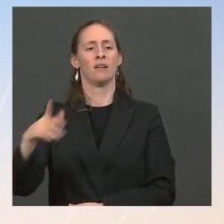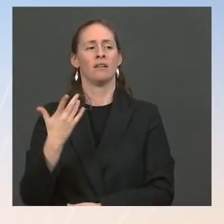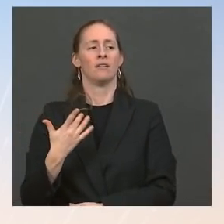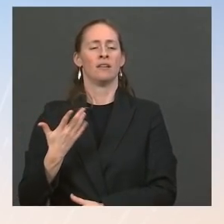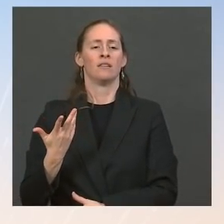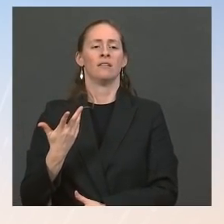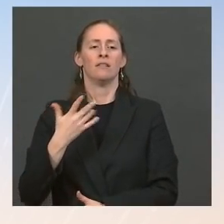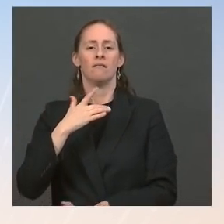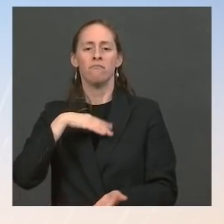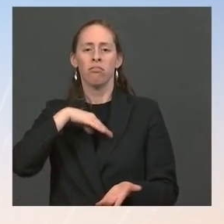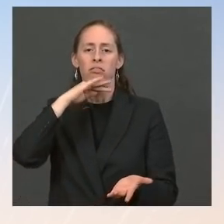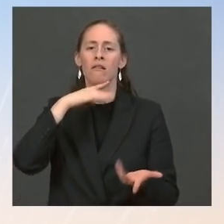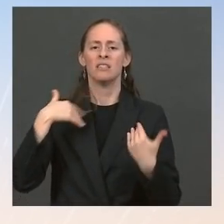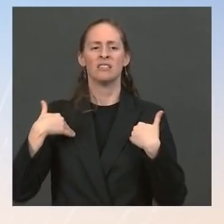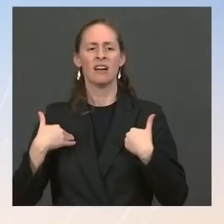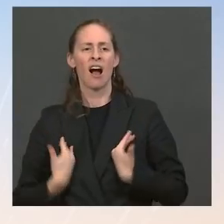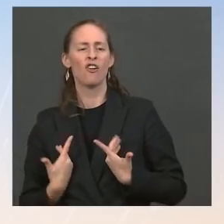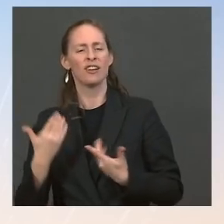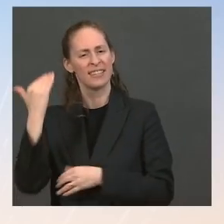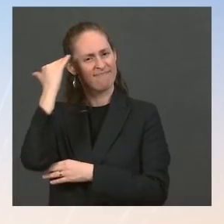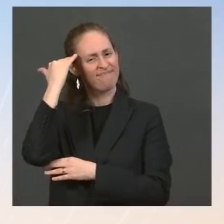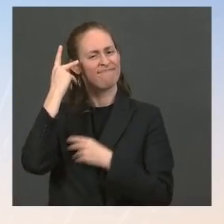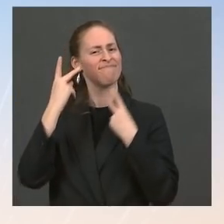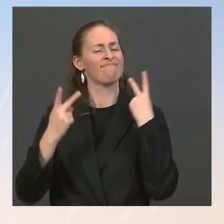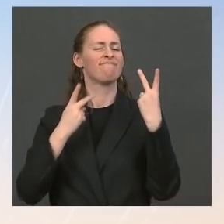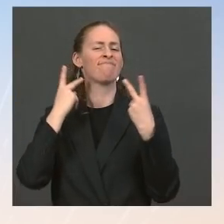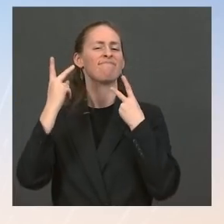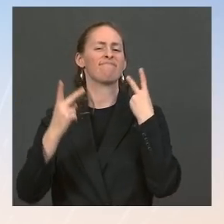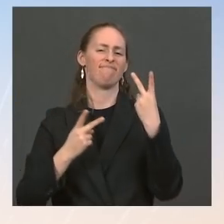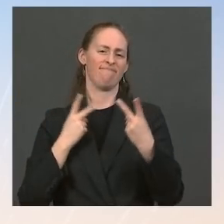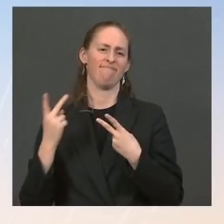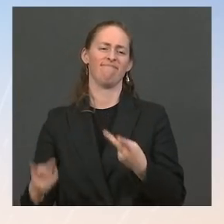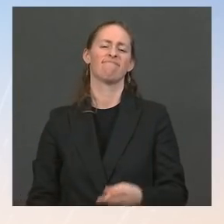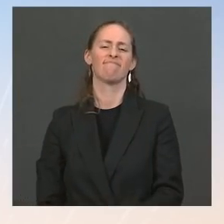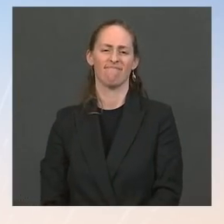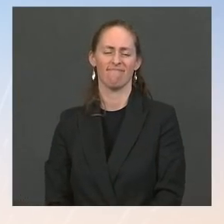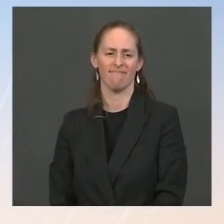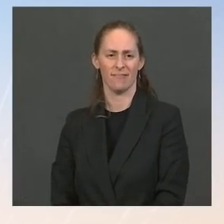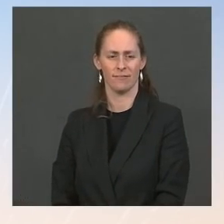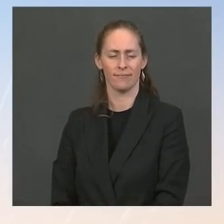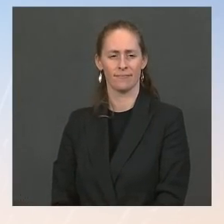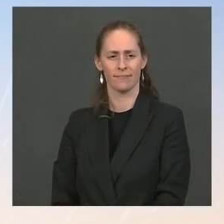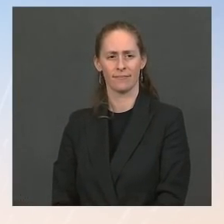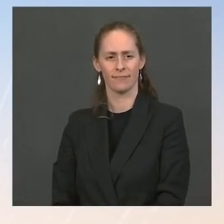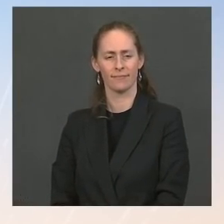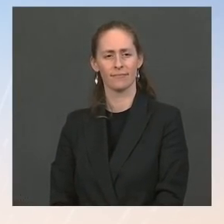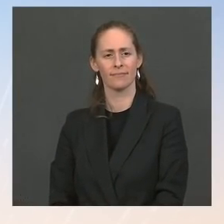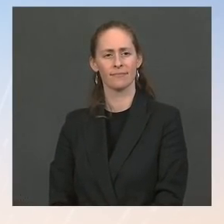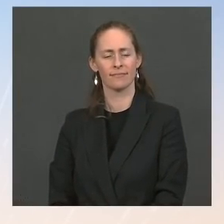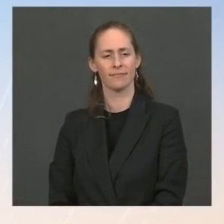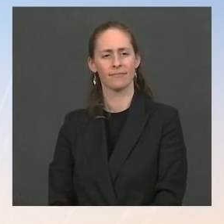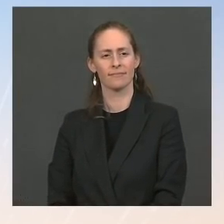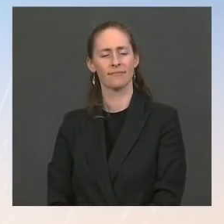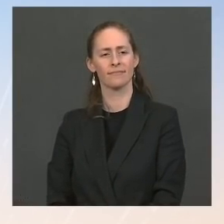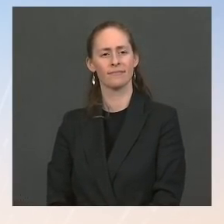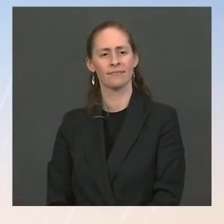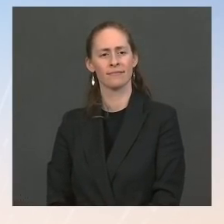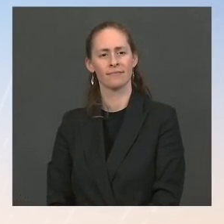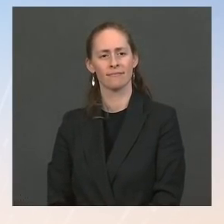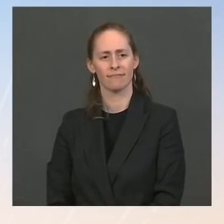and even polling as it relates to how the current state of play in the country is impacting the American people. Go ahead. The Press: Thanks, Jen. In that same vein,